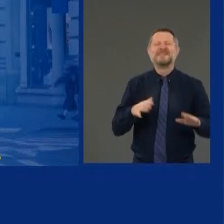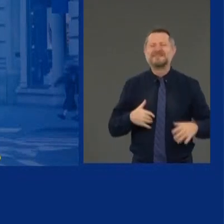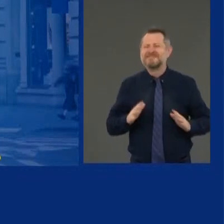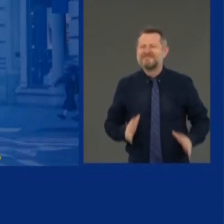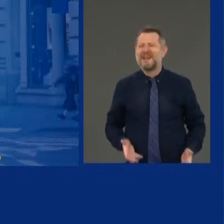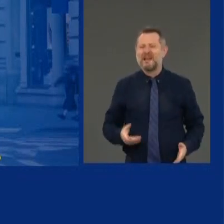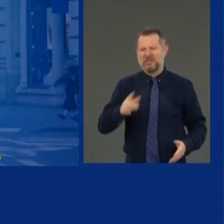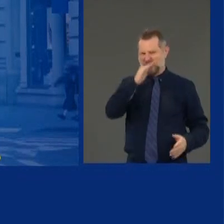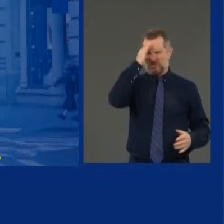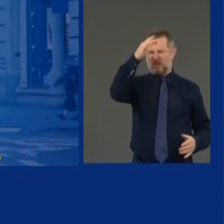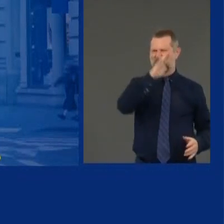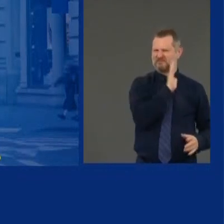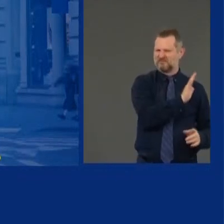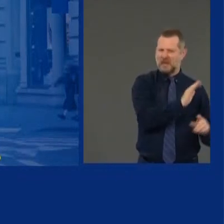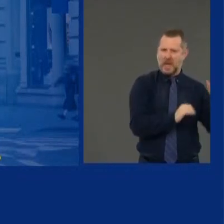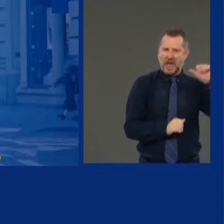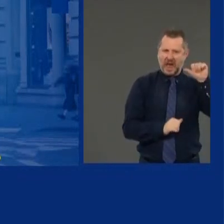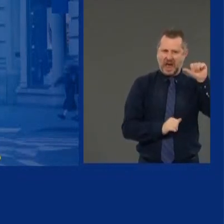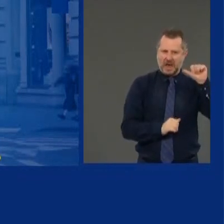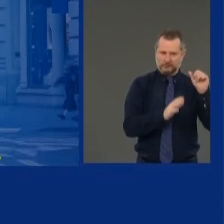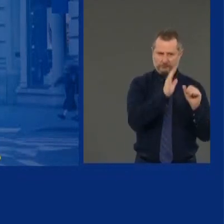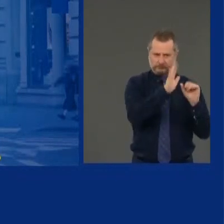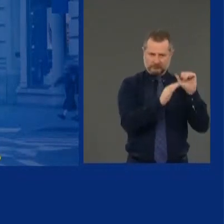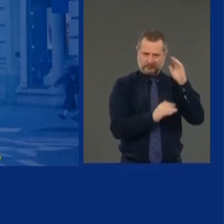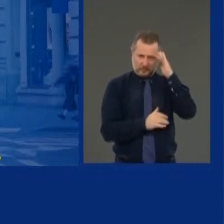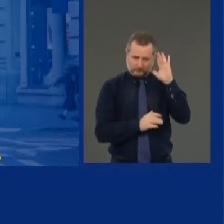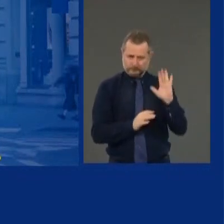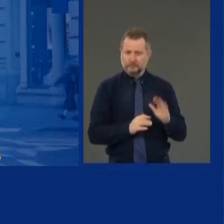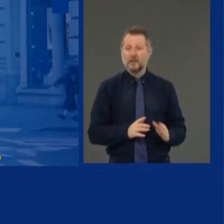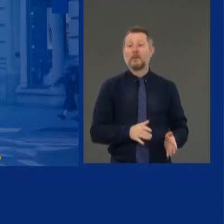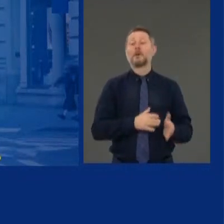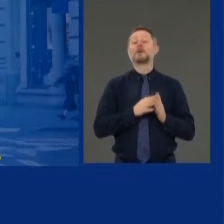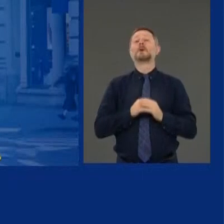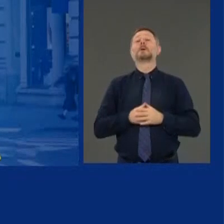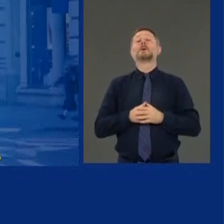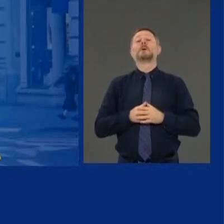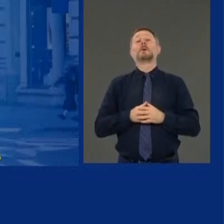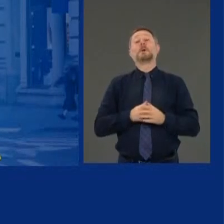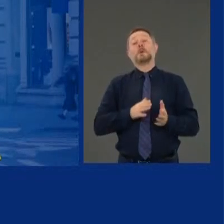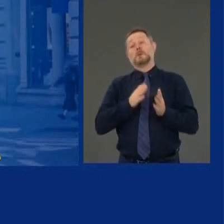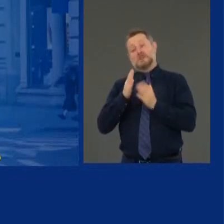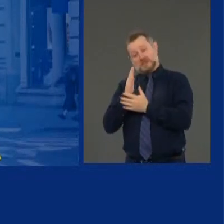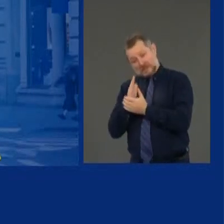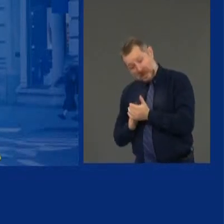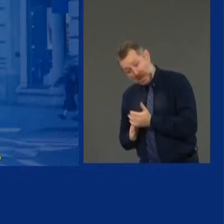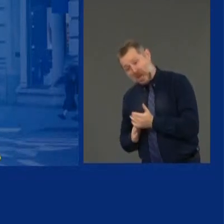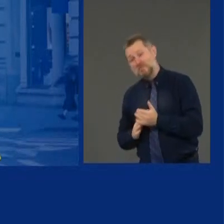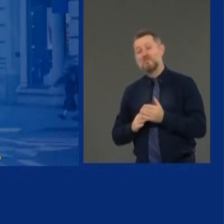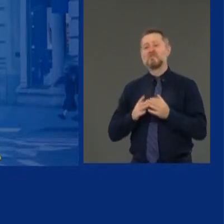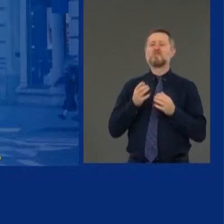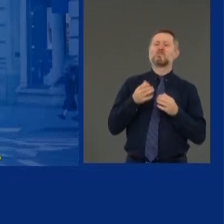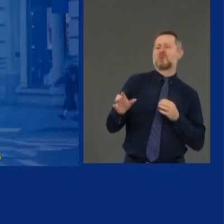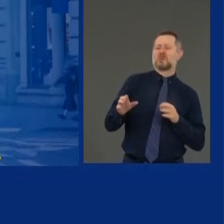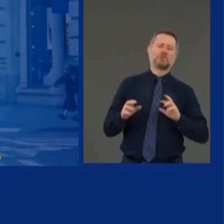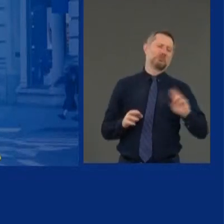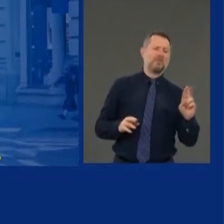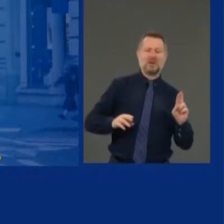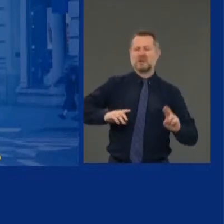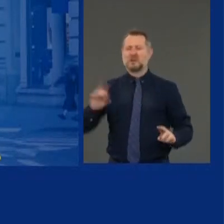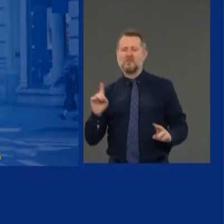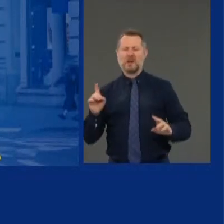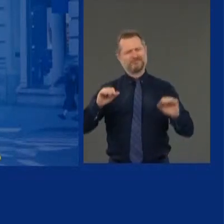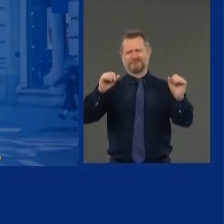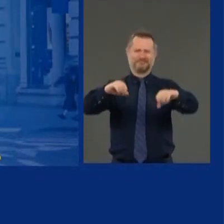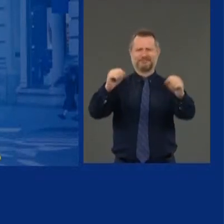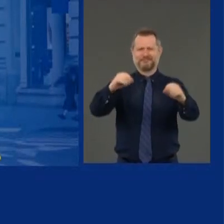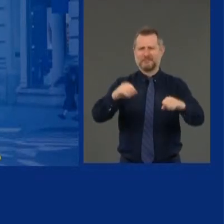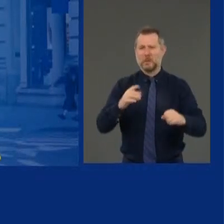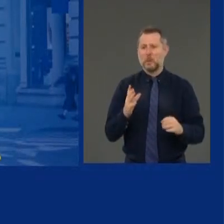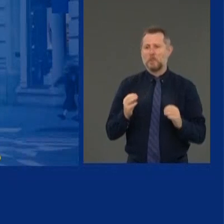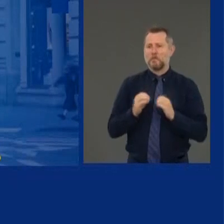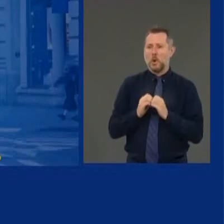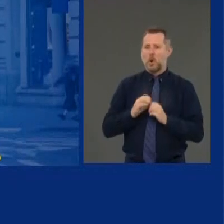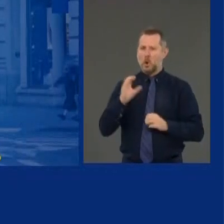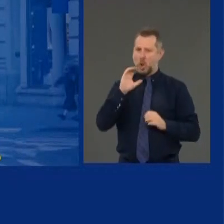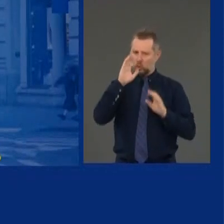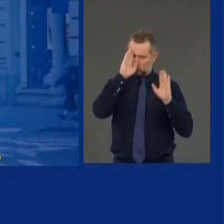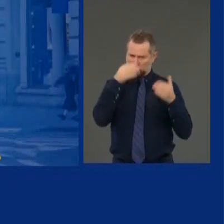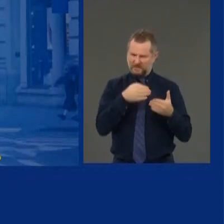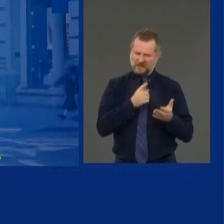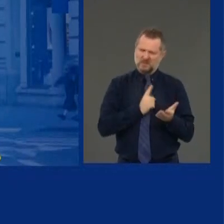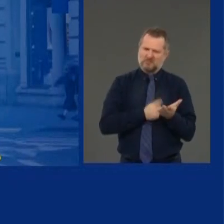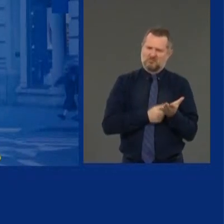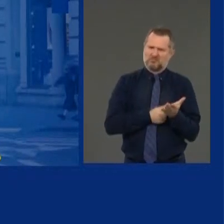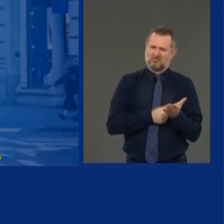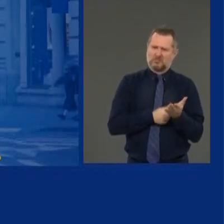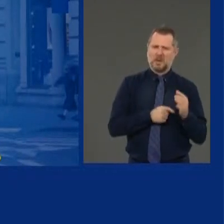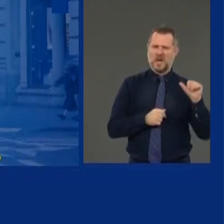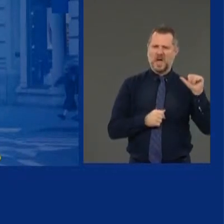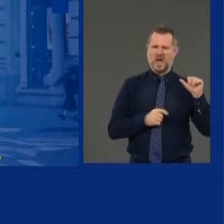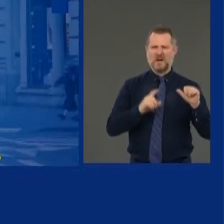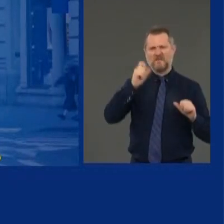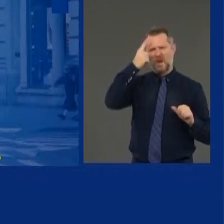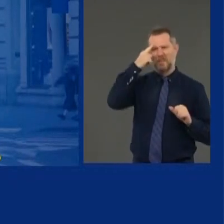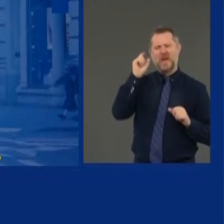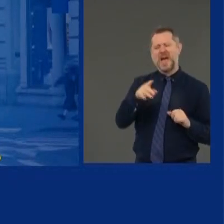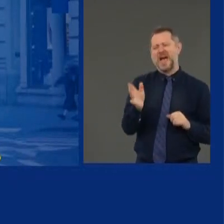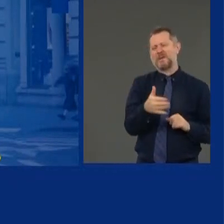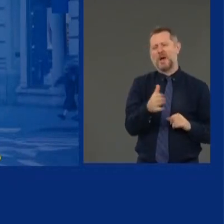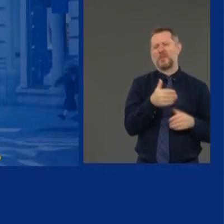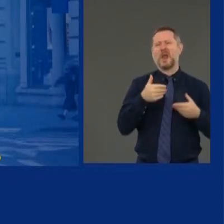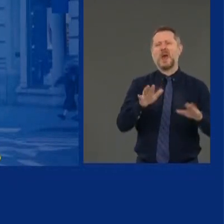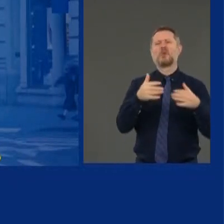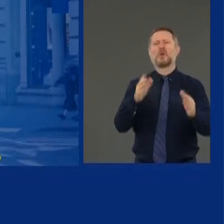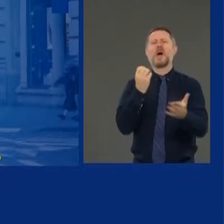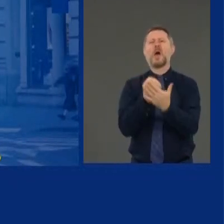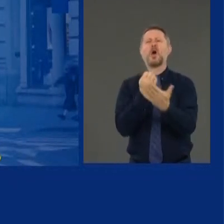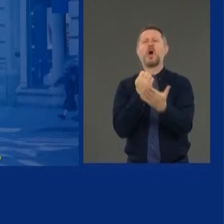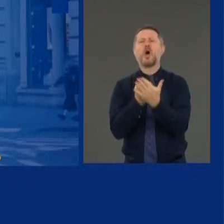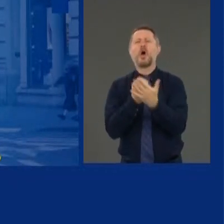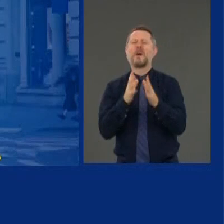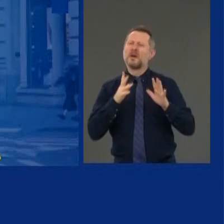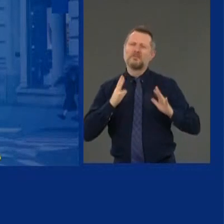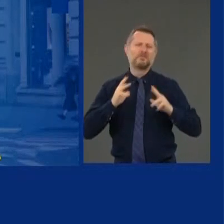IT'S FINE.■ç